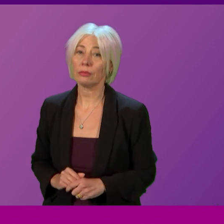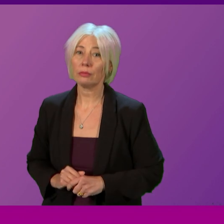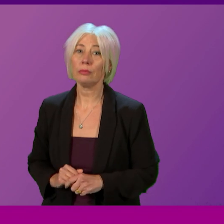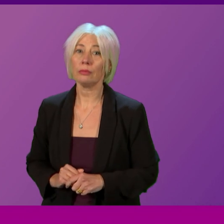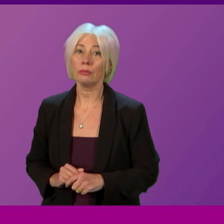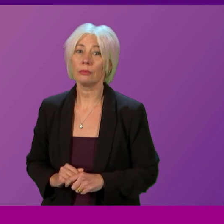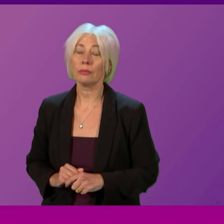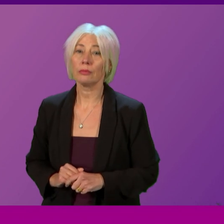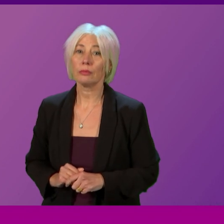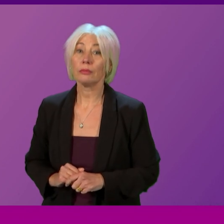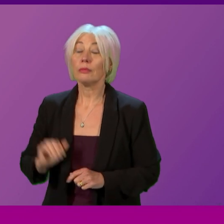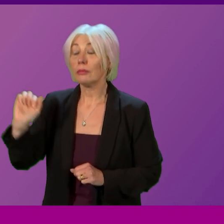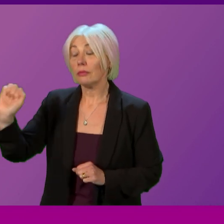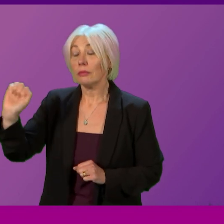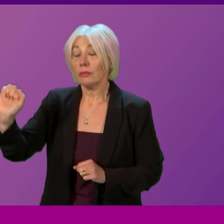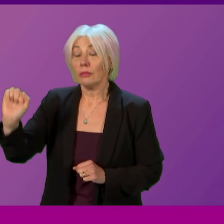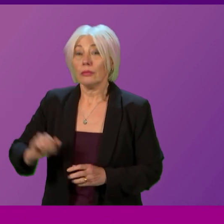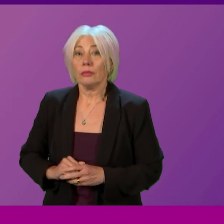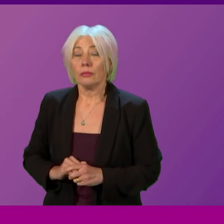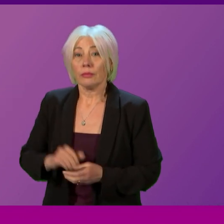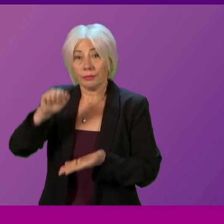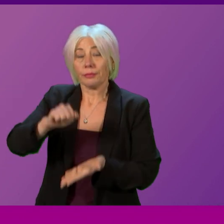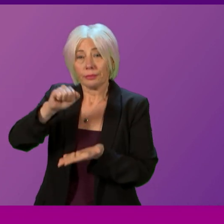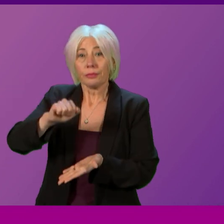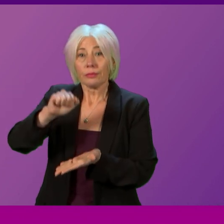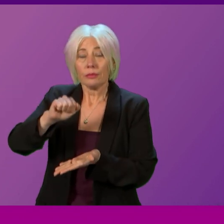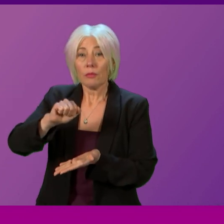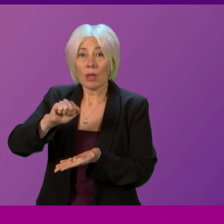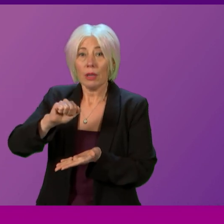Russell Findlay is right about one thing: budgets are extremely tight.